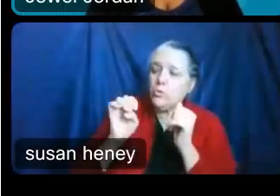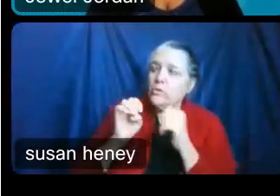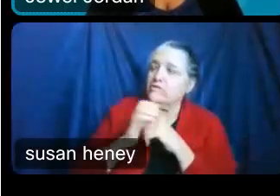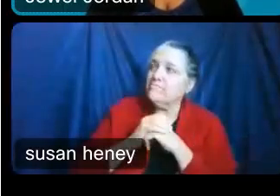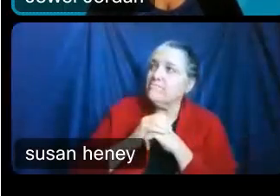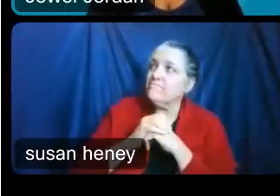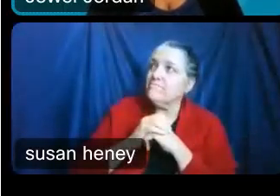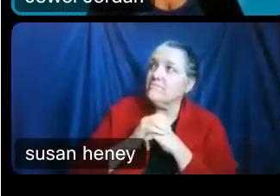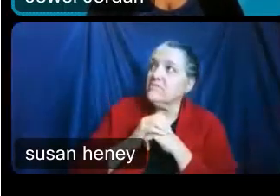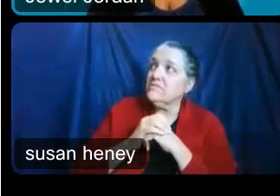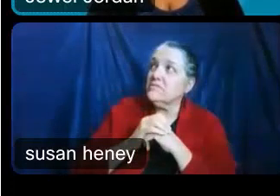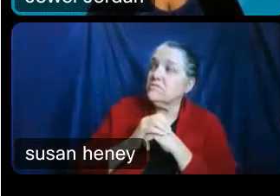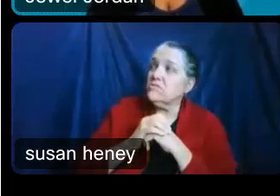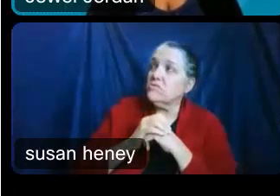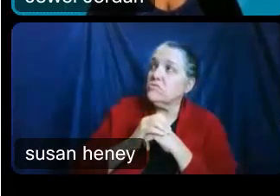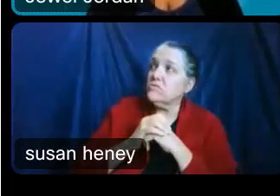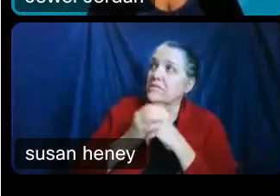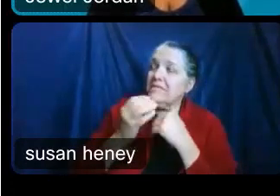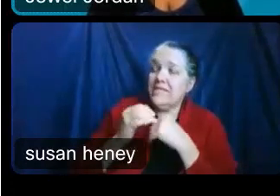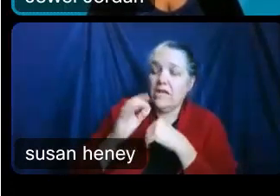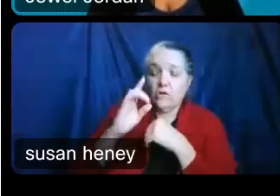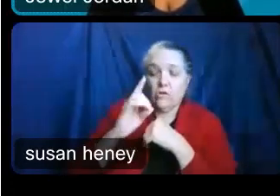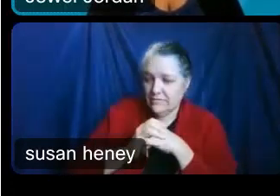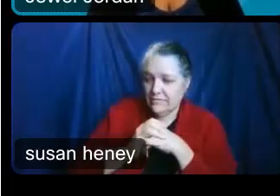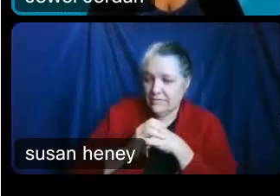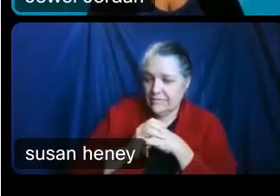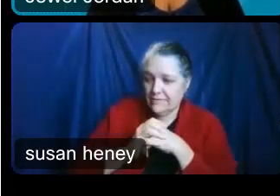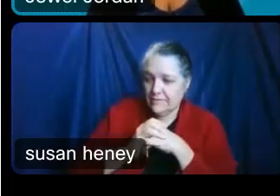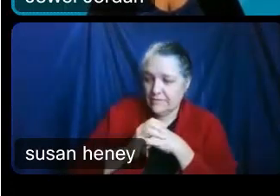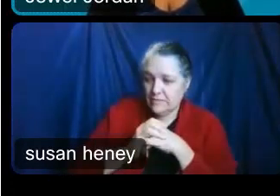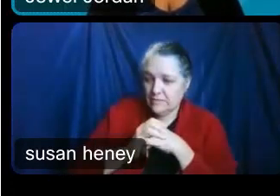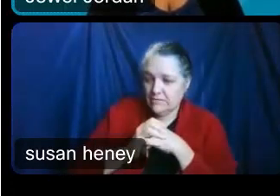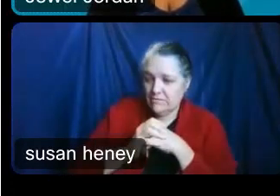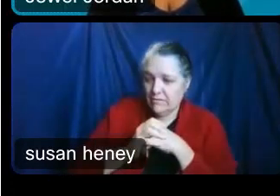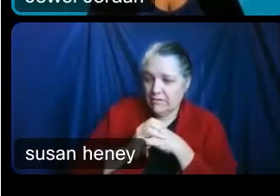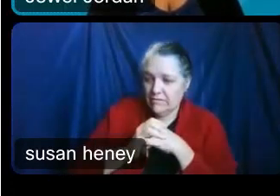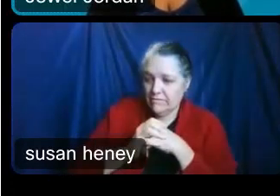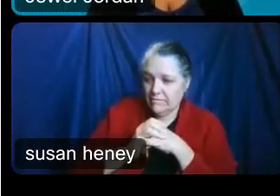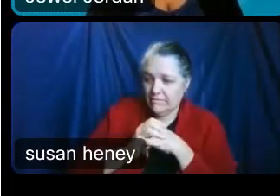question we'll take is from David Heller. David, your mic's been unmuted, you can go